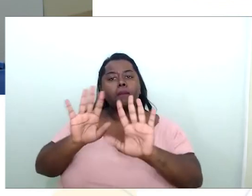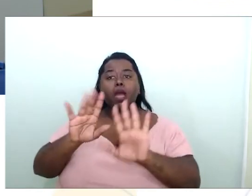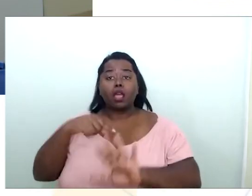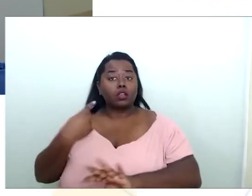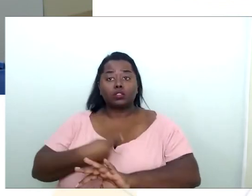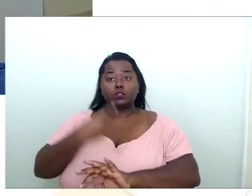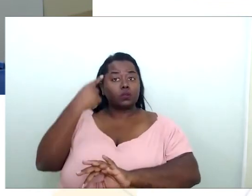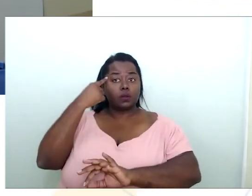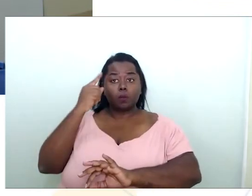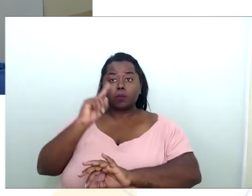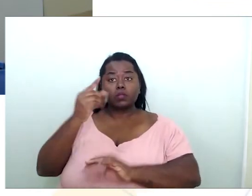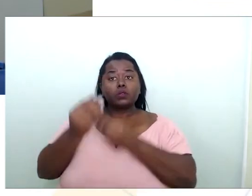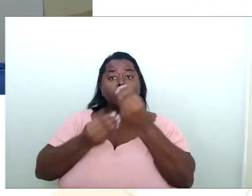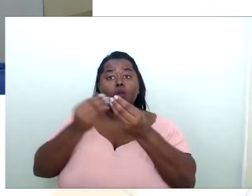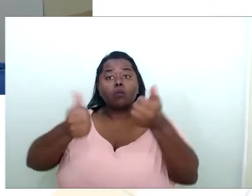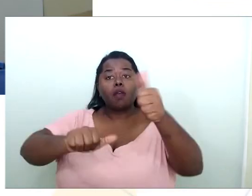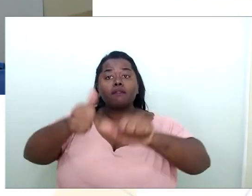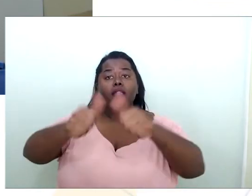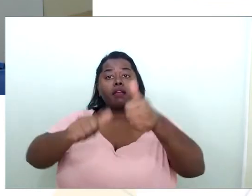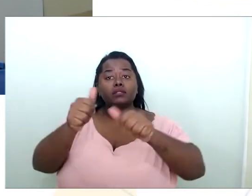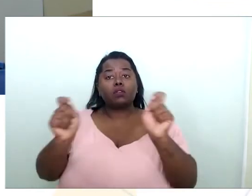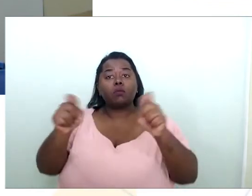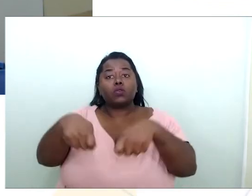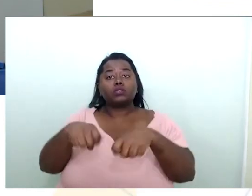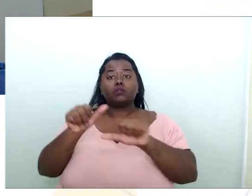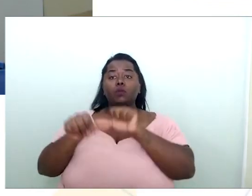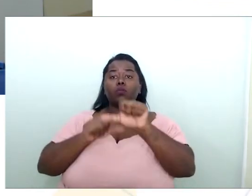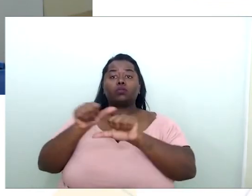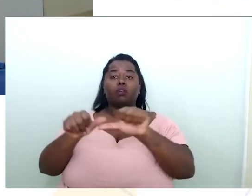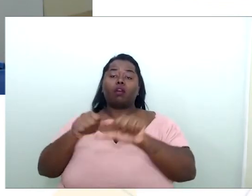assessment could be changed in a slightly different way so that you could